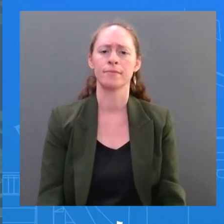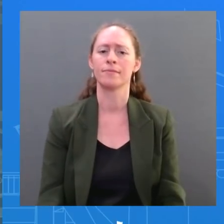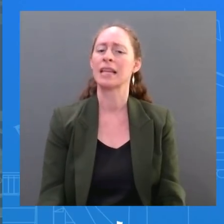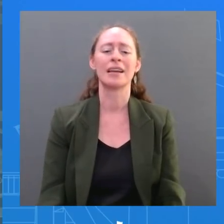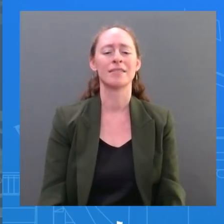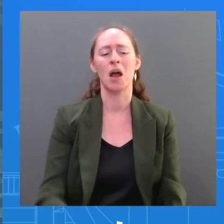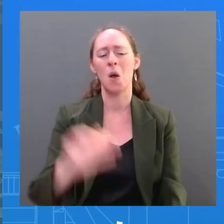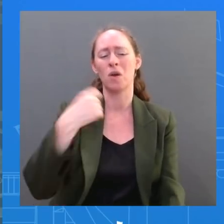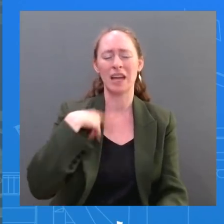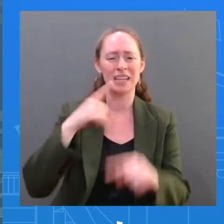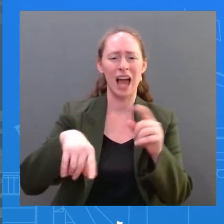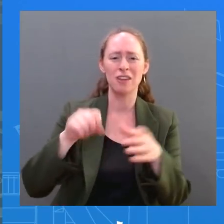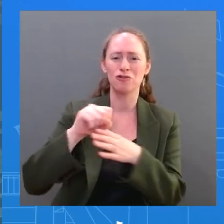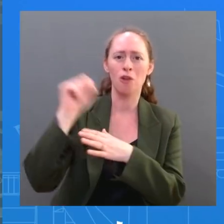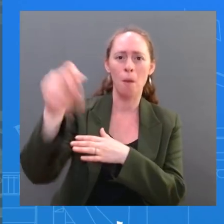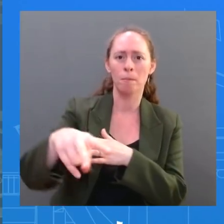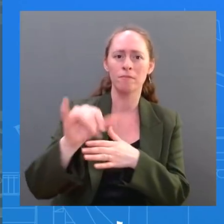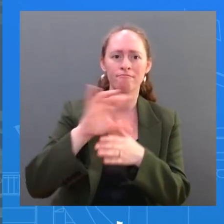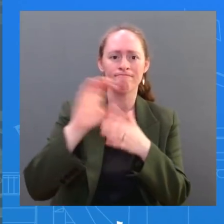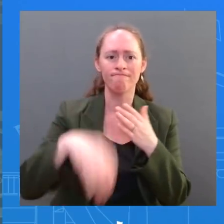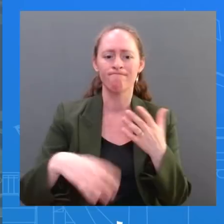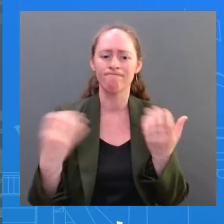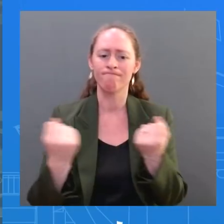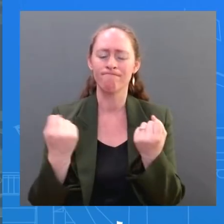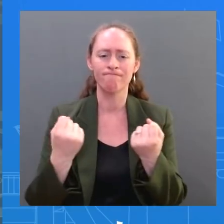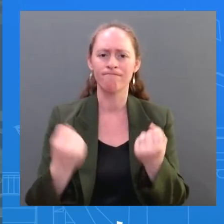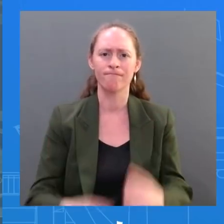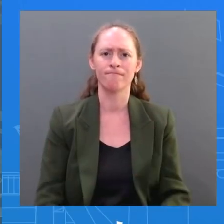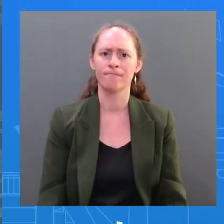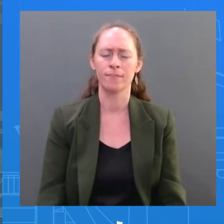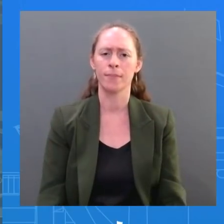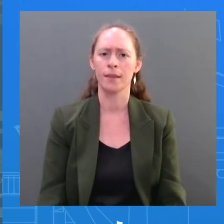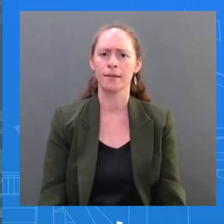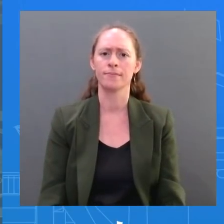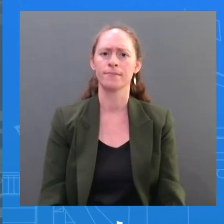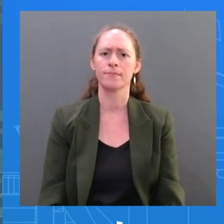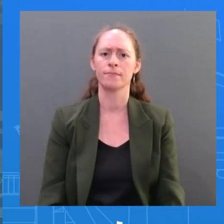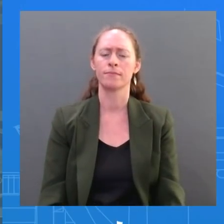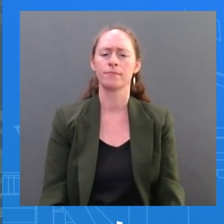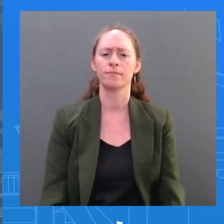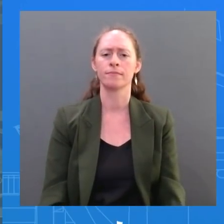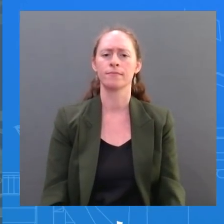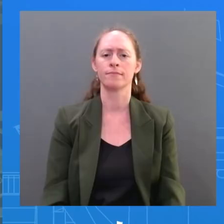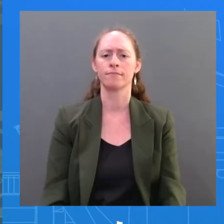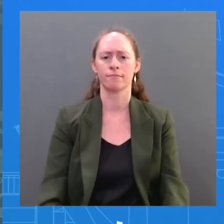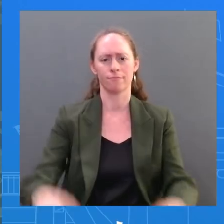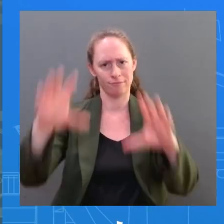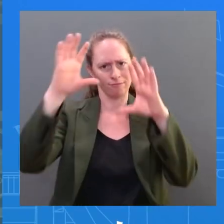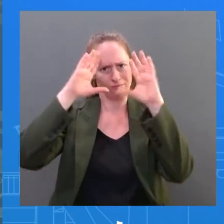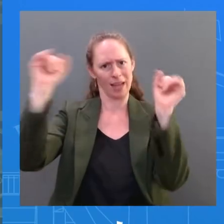monitoring the developments of the investigation into Shireen's killing. You have heard us talk about it